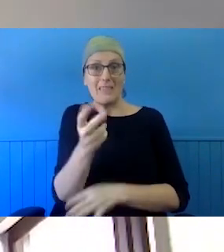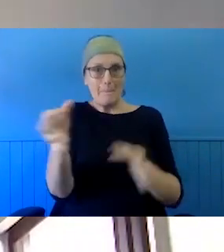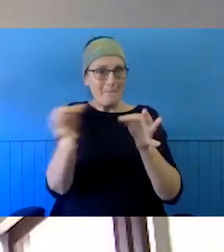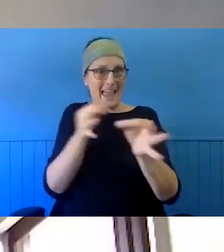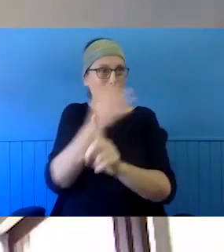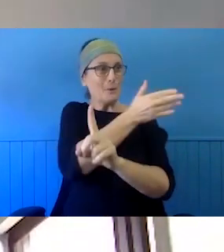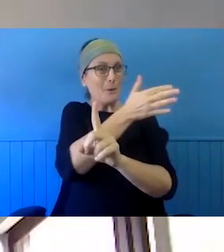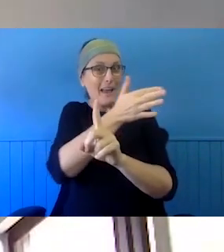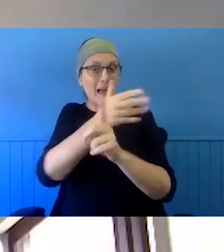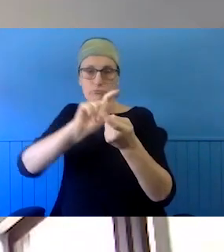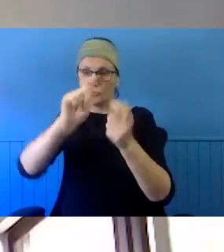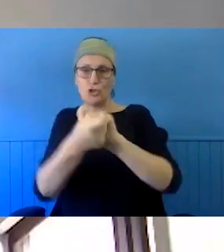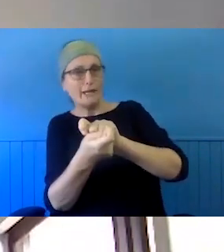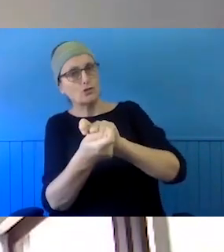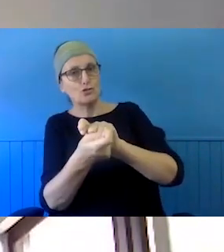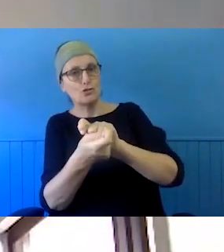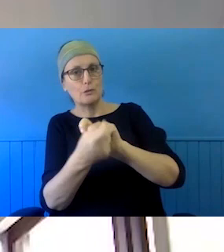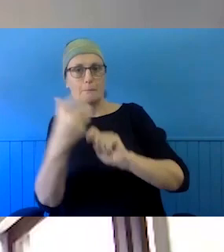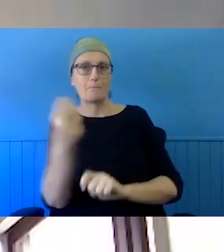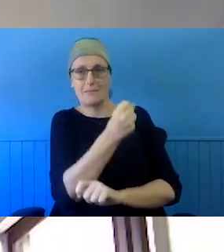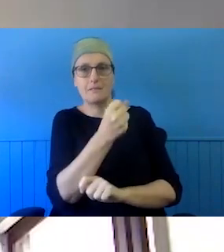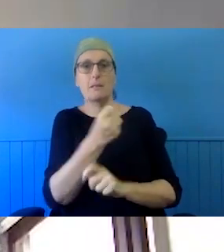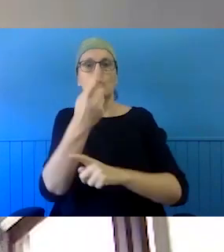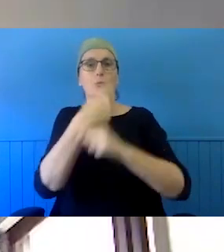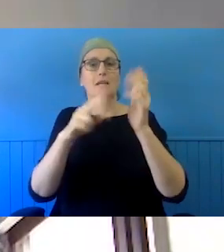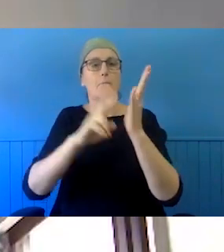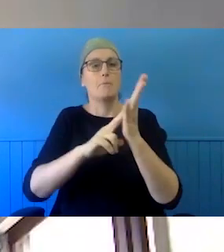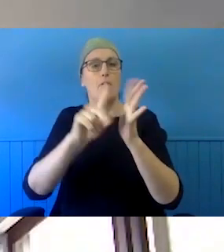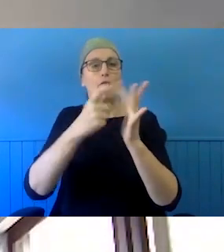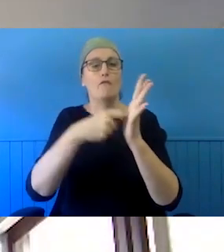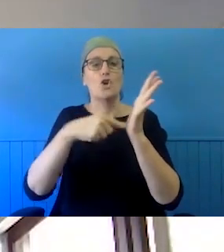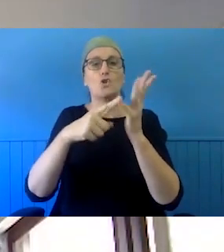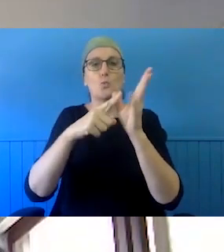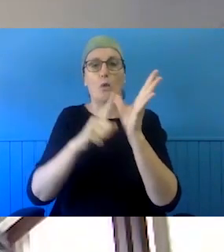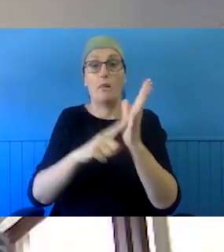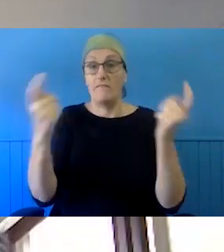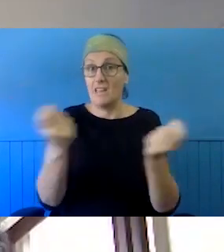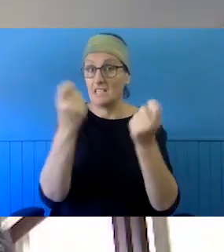Fusebox to a virtual edition. This virtual festival starts tomorrow,